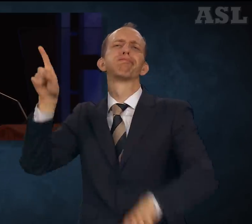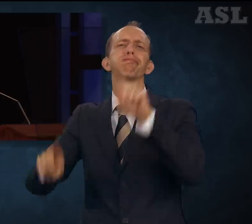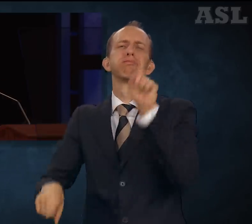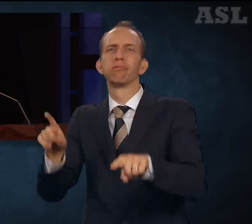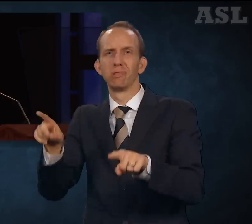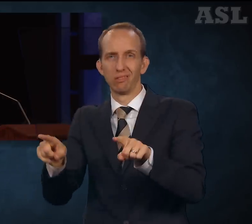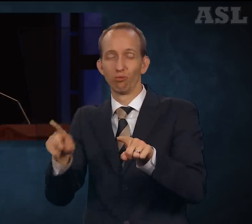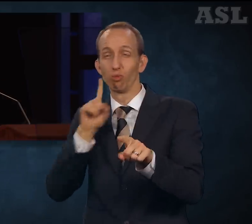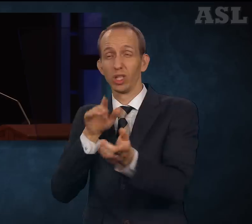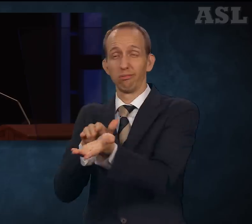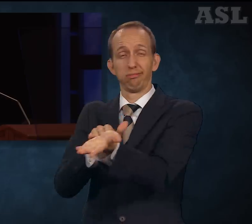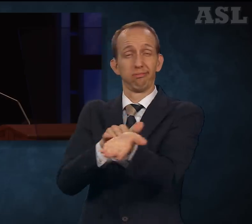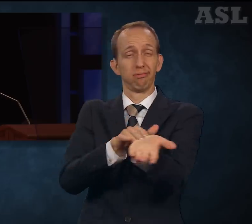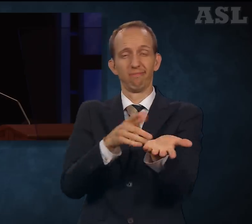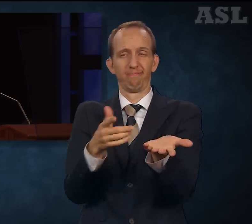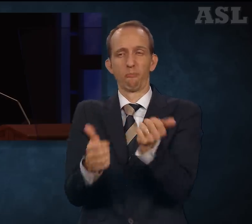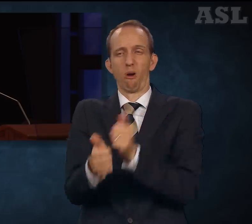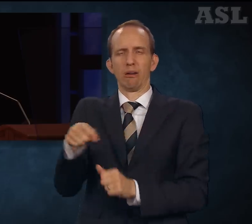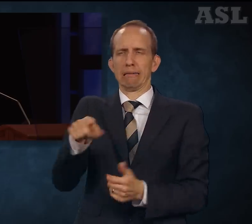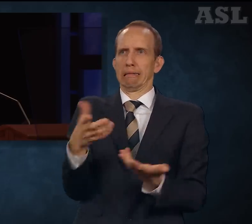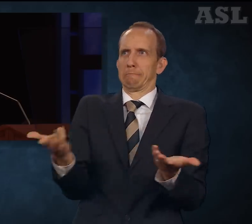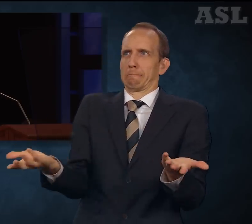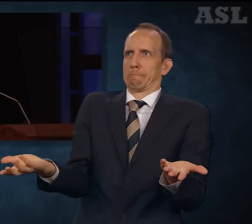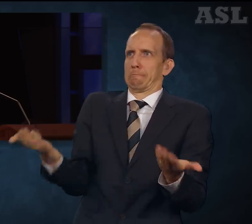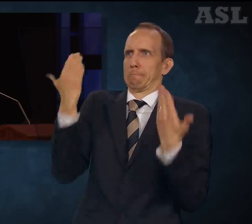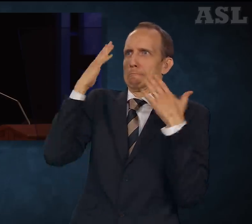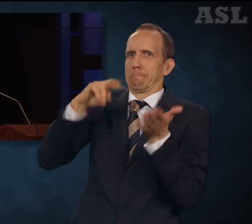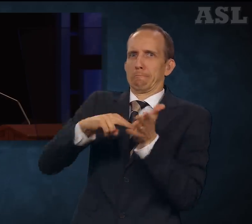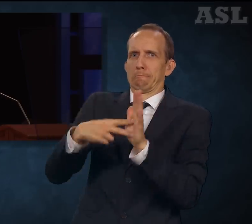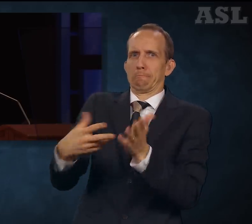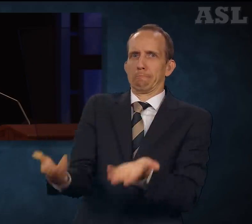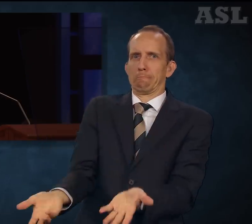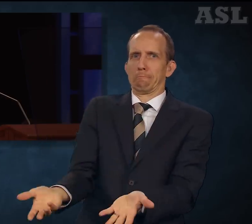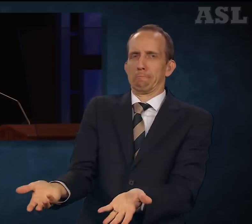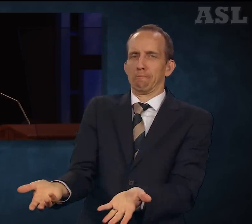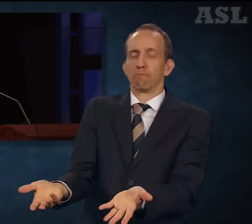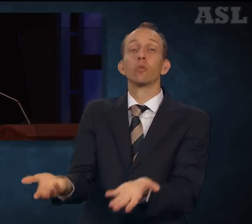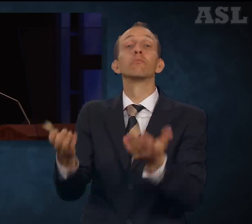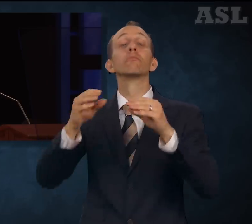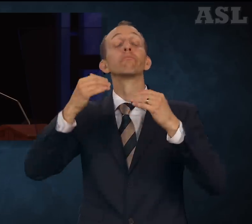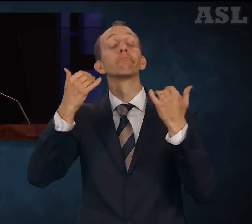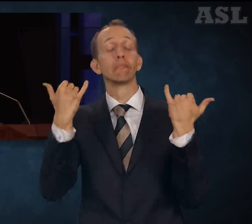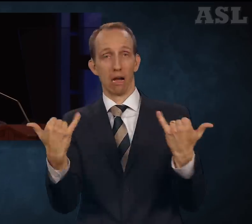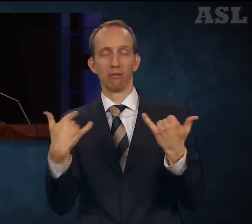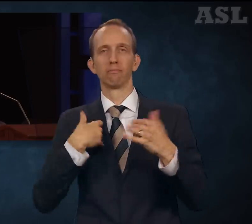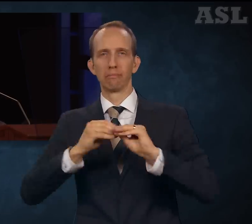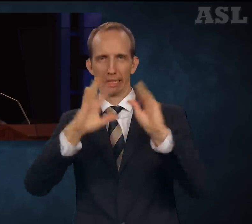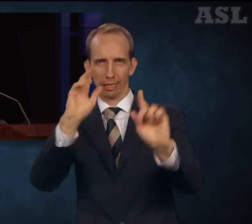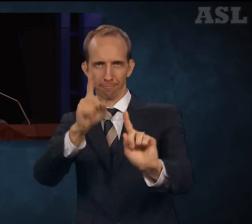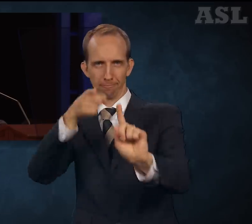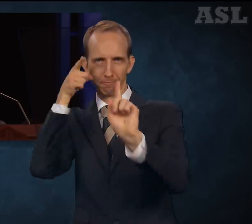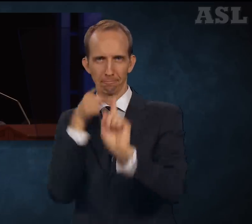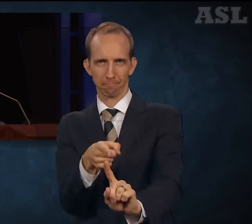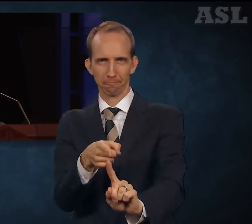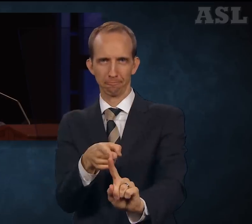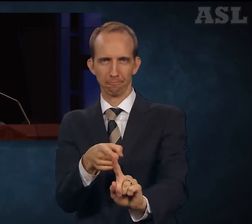WEREN'T QUITE SURE WHAT IT